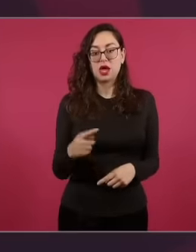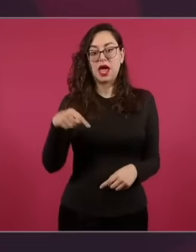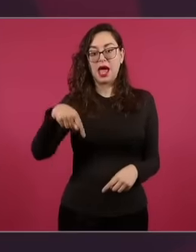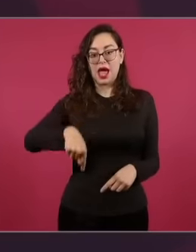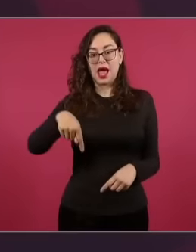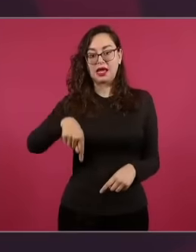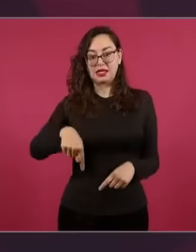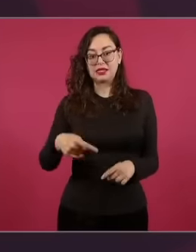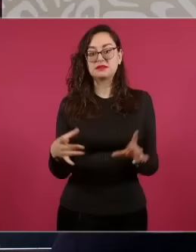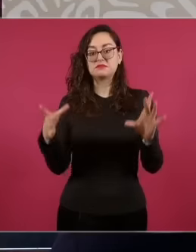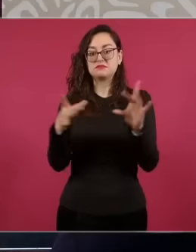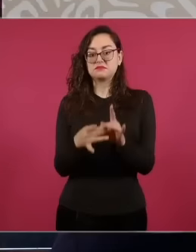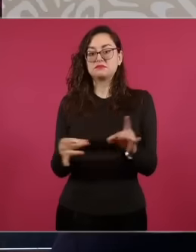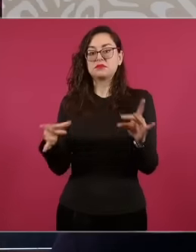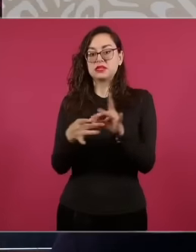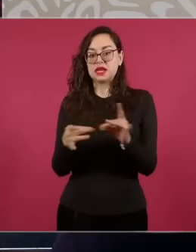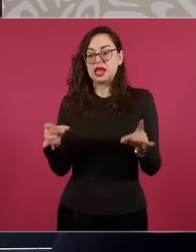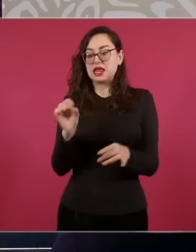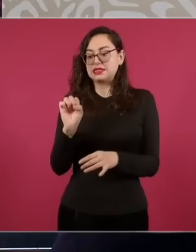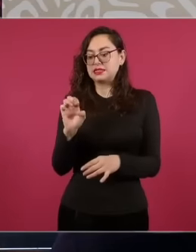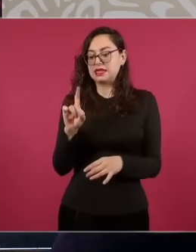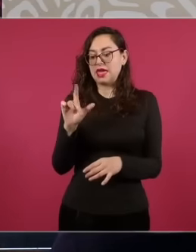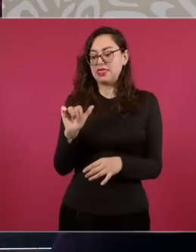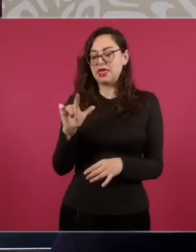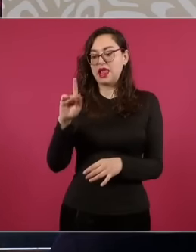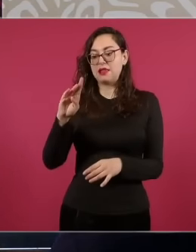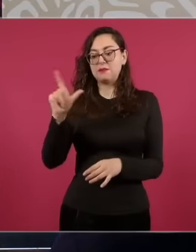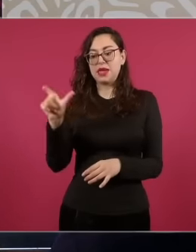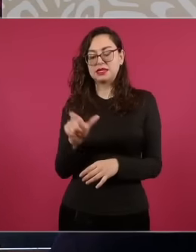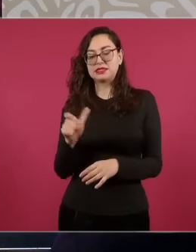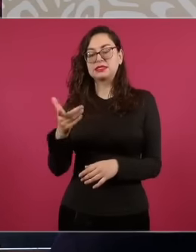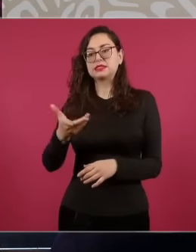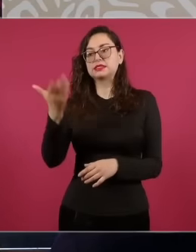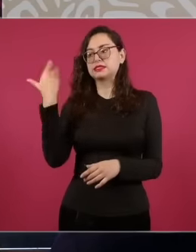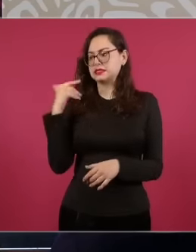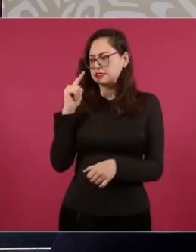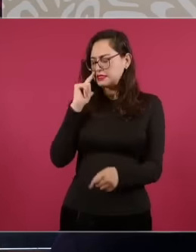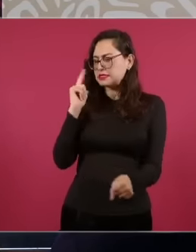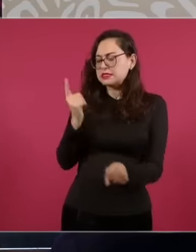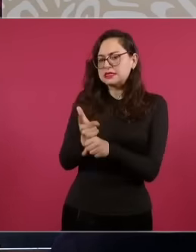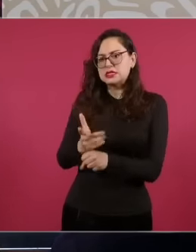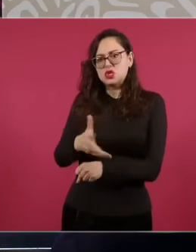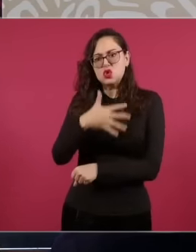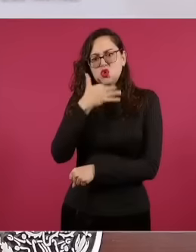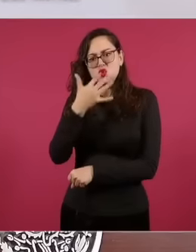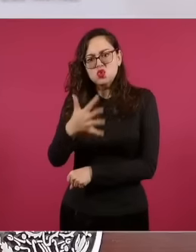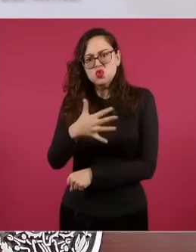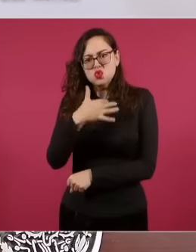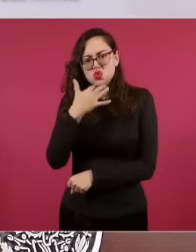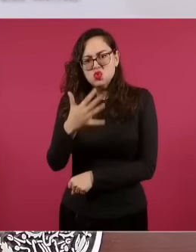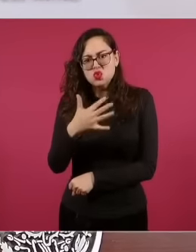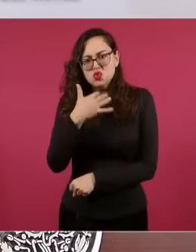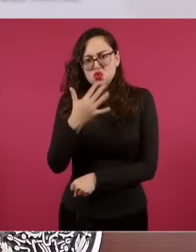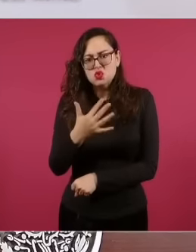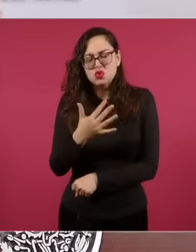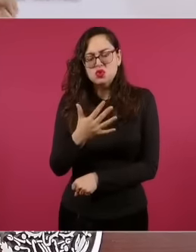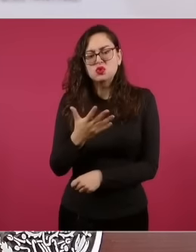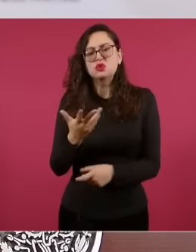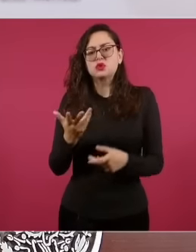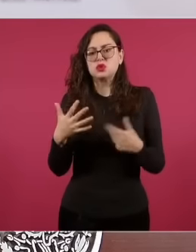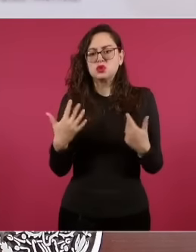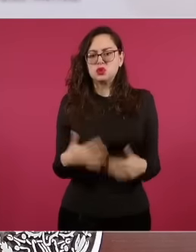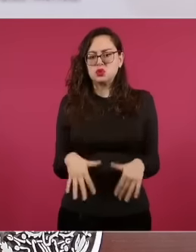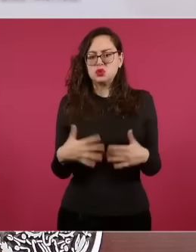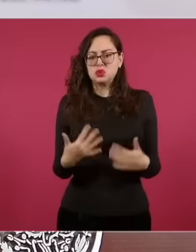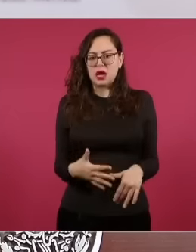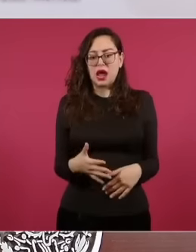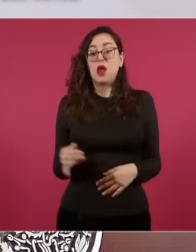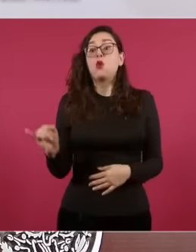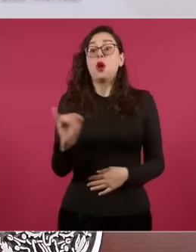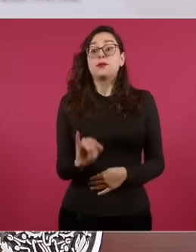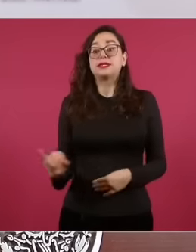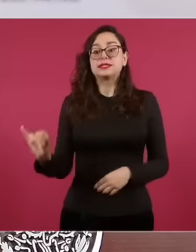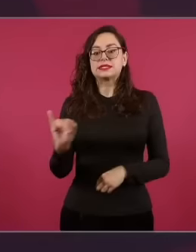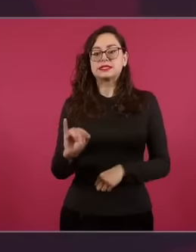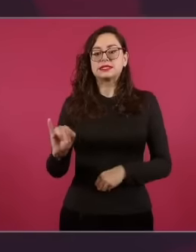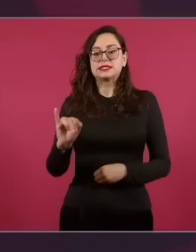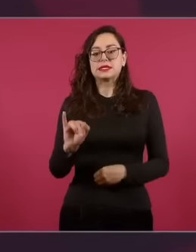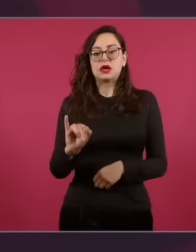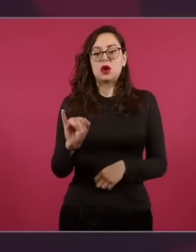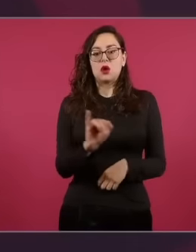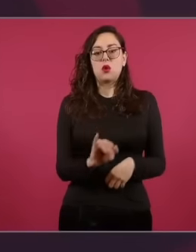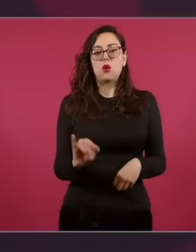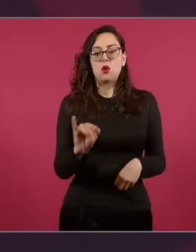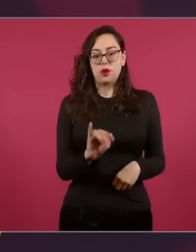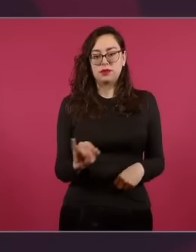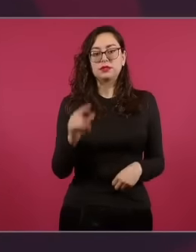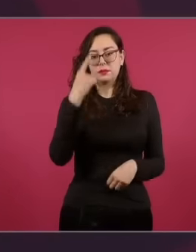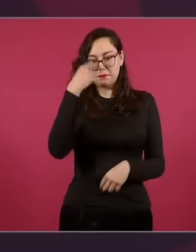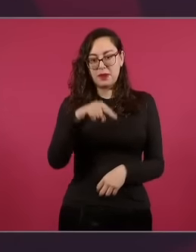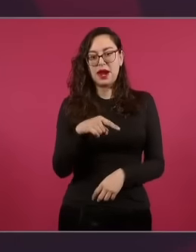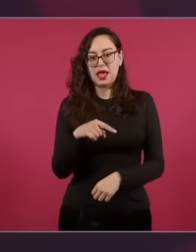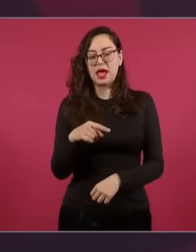segalmex very well and it is Thursday and this is all the cases to give a timely response to what